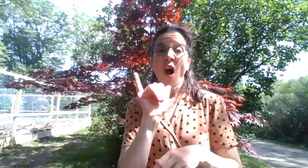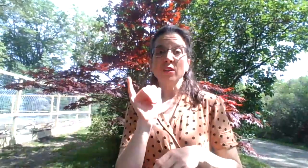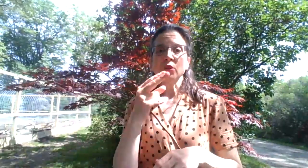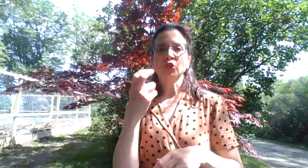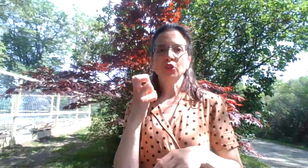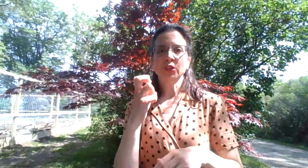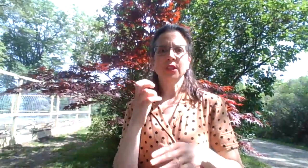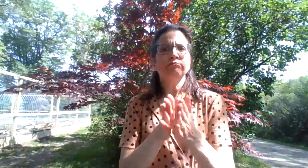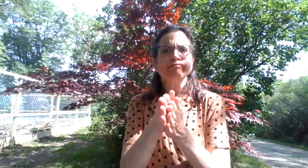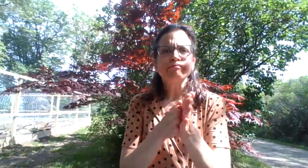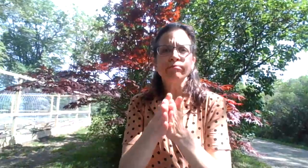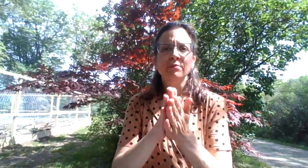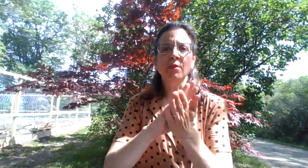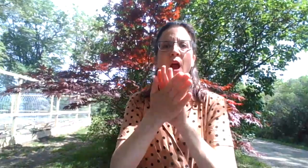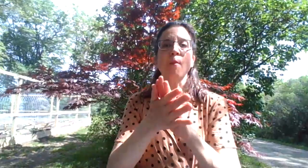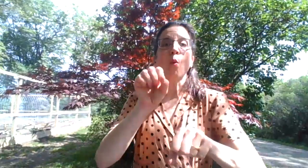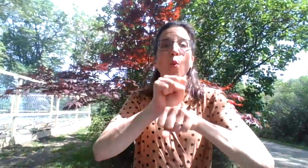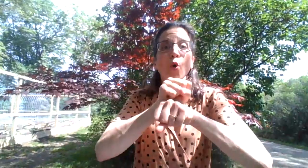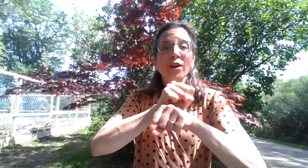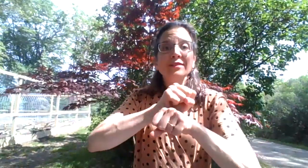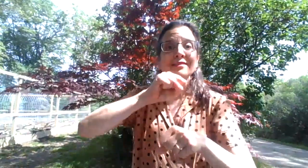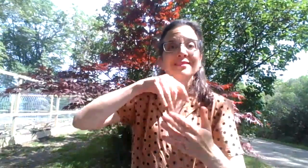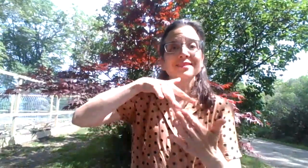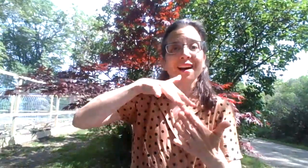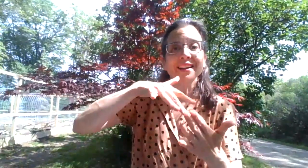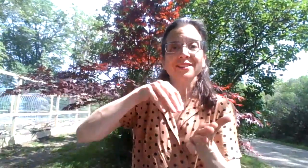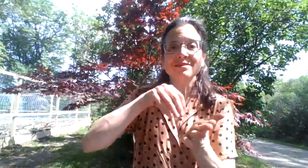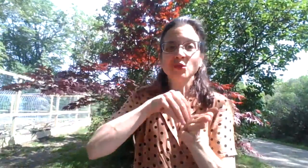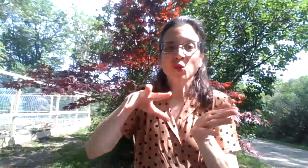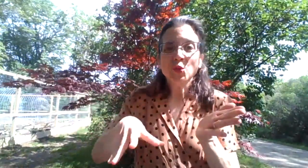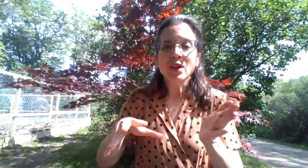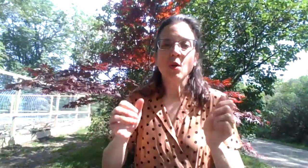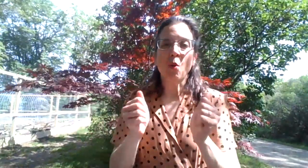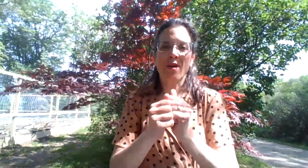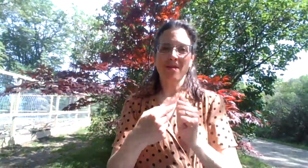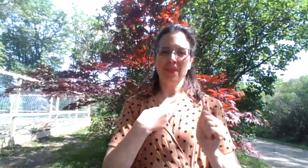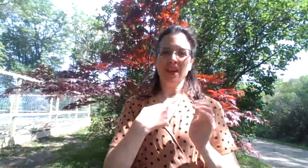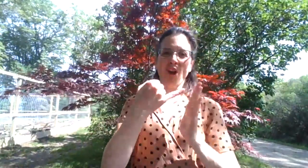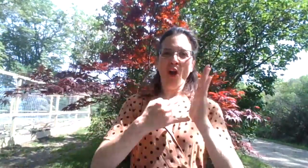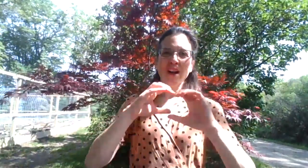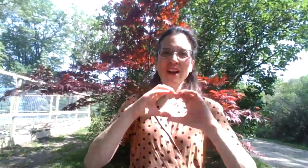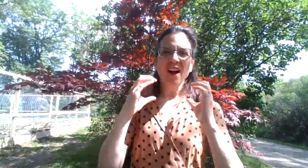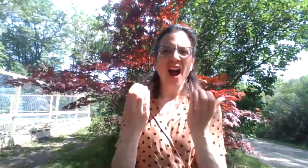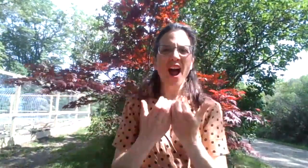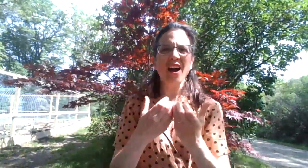She was also motivated to do a work-study assignment during my art classes.